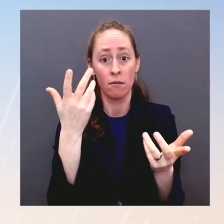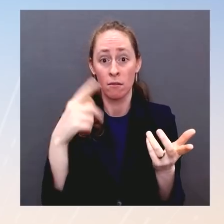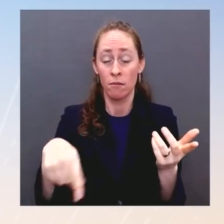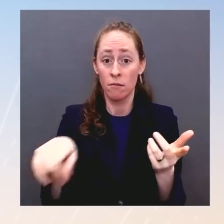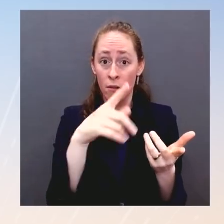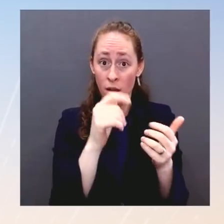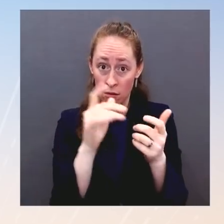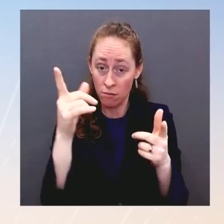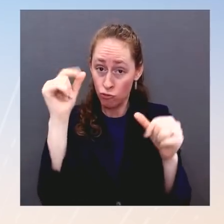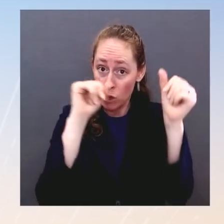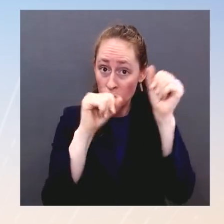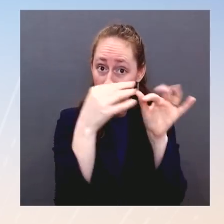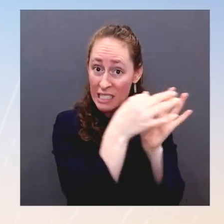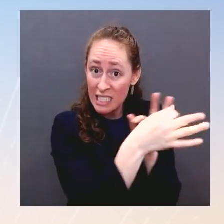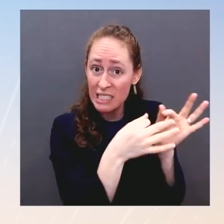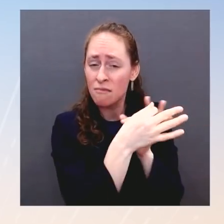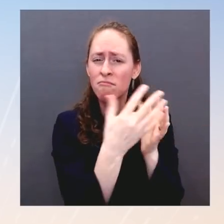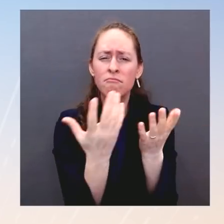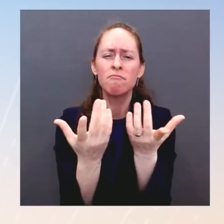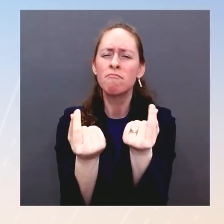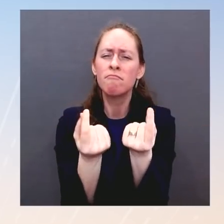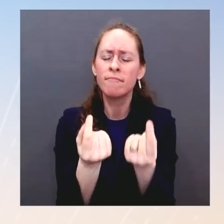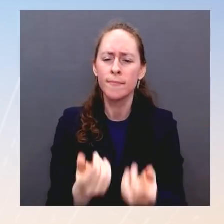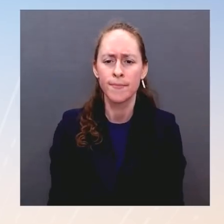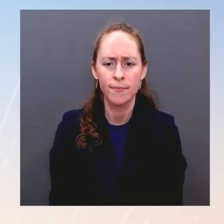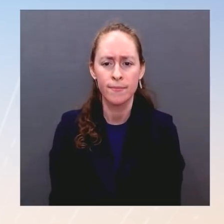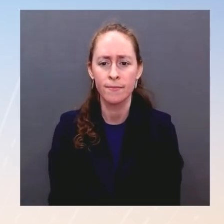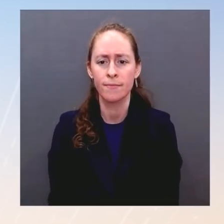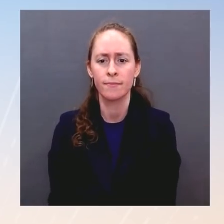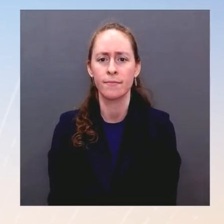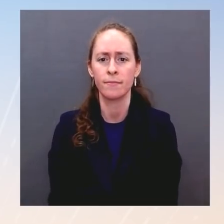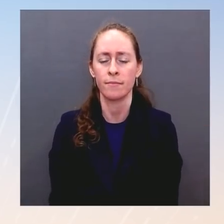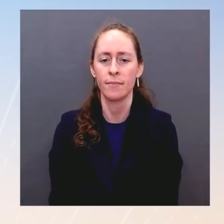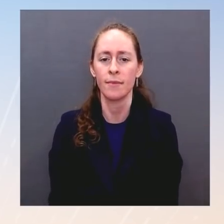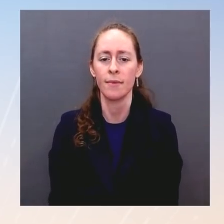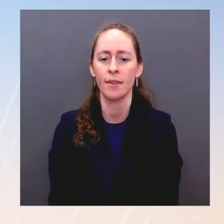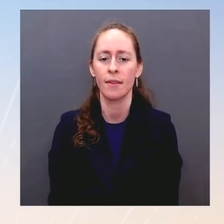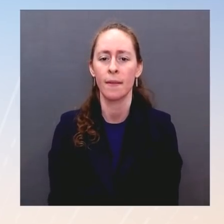into too many specific details that are sensitive for a range of reasons,